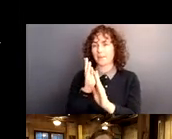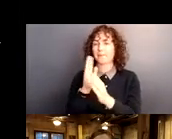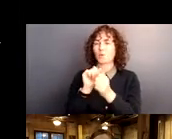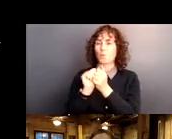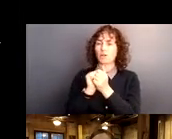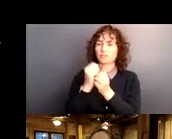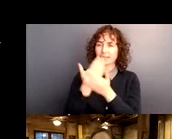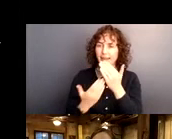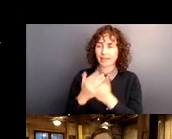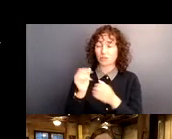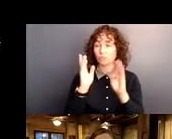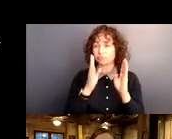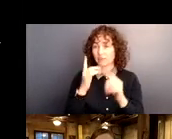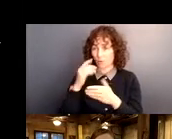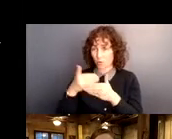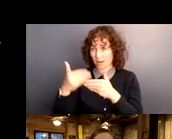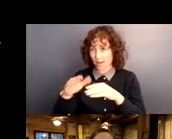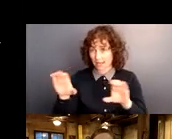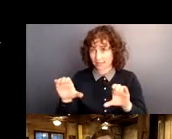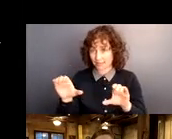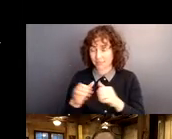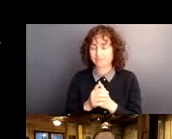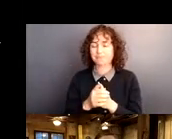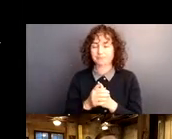or preparing for the next activity. We have almost certainly